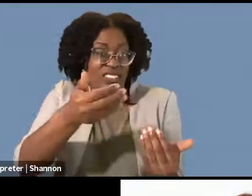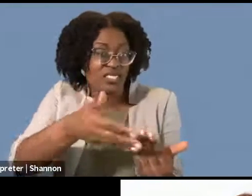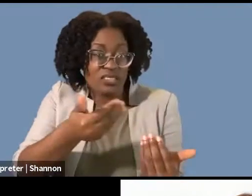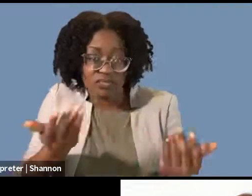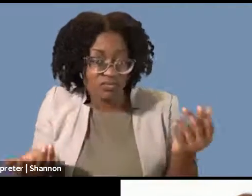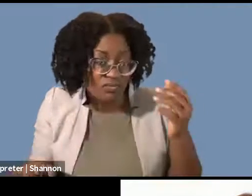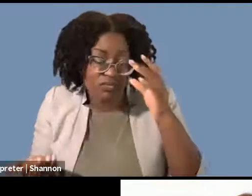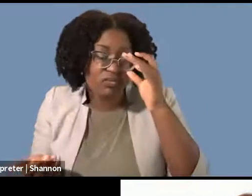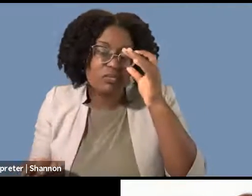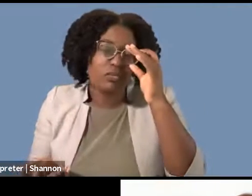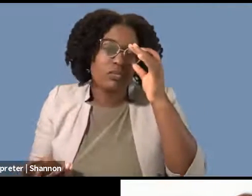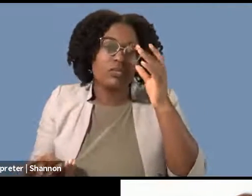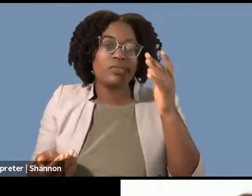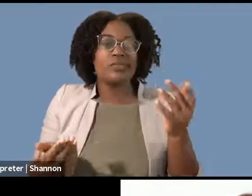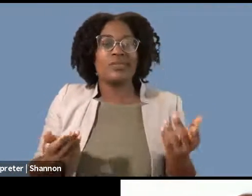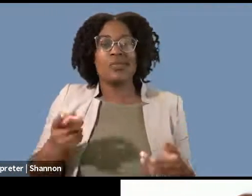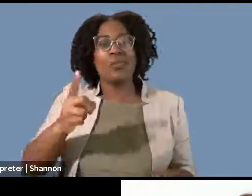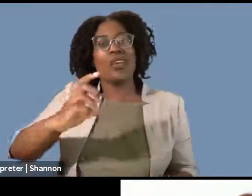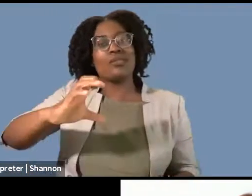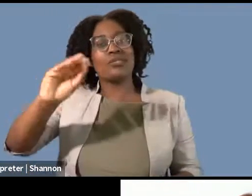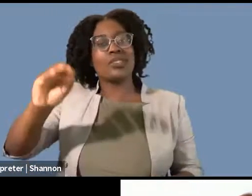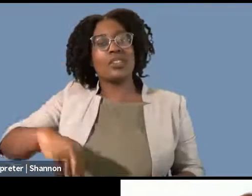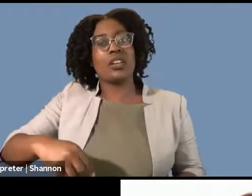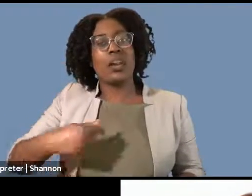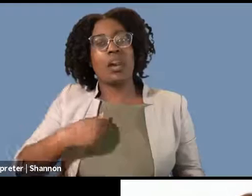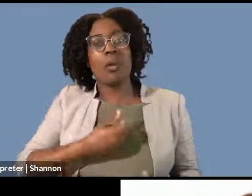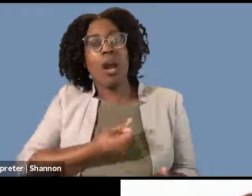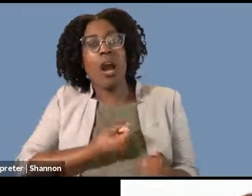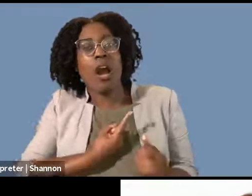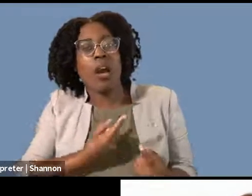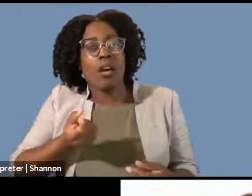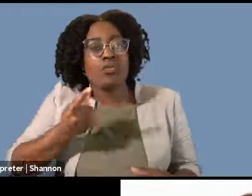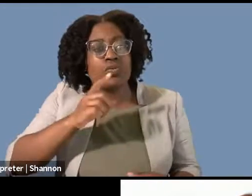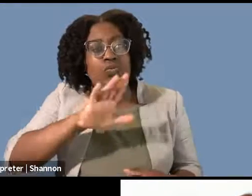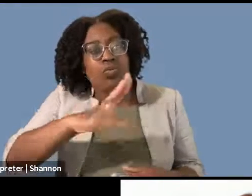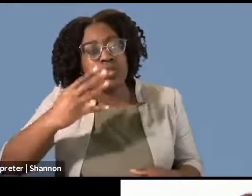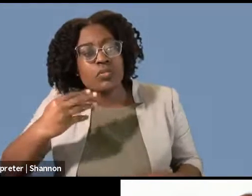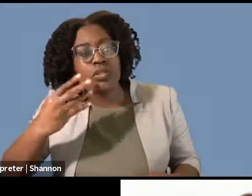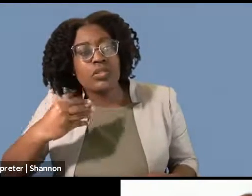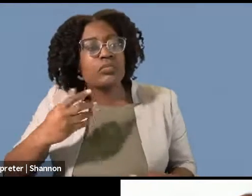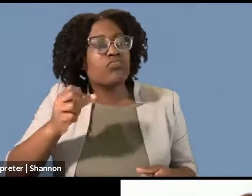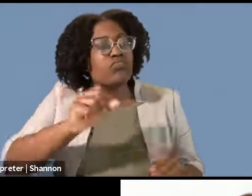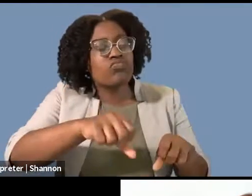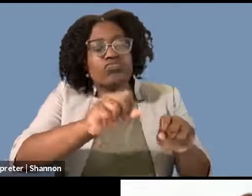somebody else's experiences. That's why we have to constantly practice. You have to get out and